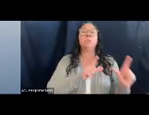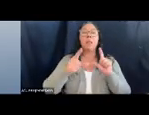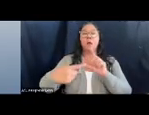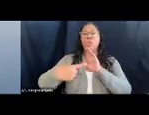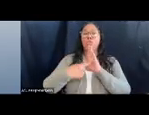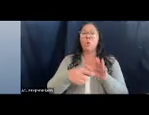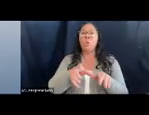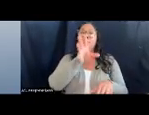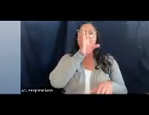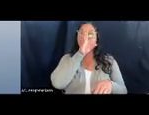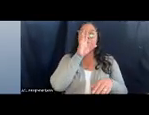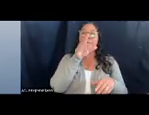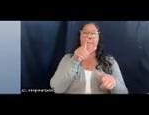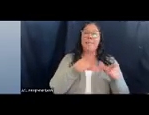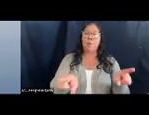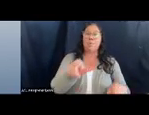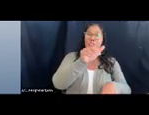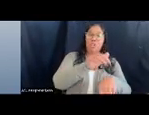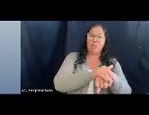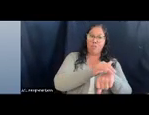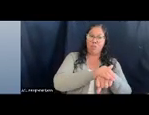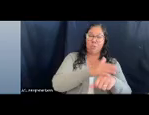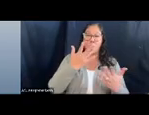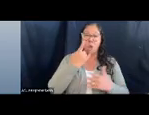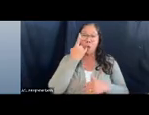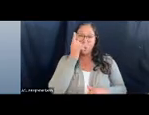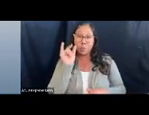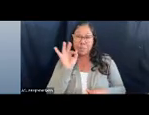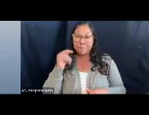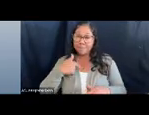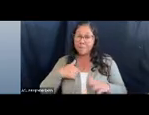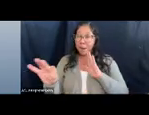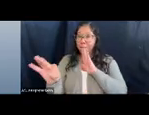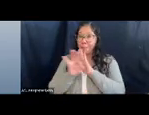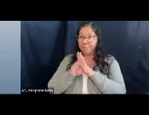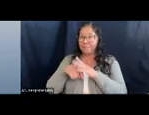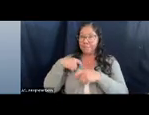language is English and what it looks like if I'm choosing to display Spanish captions.